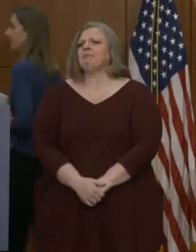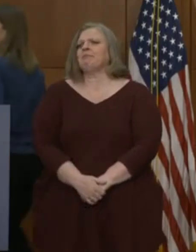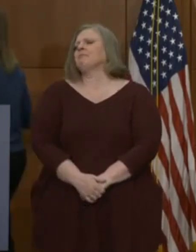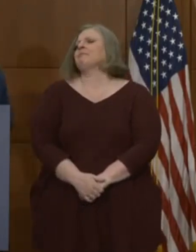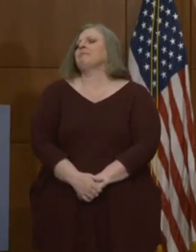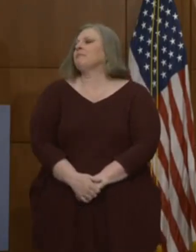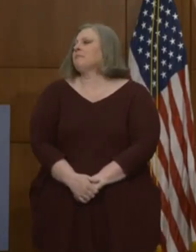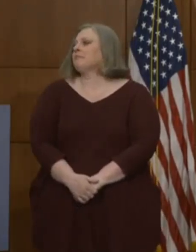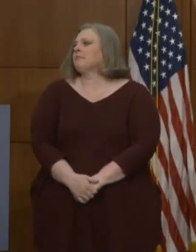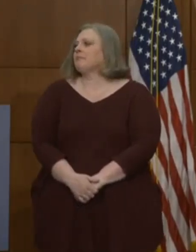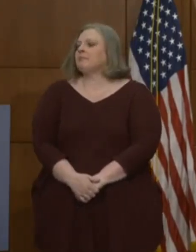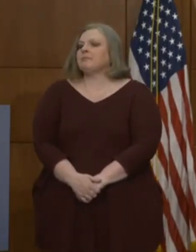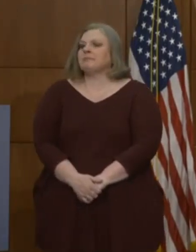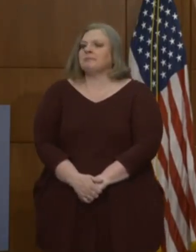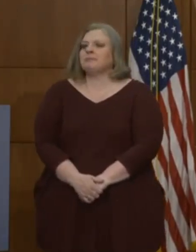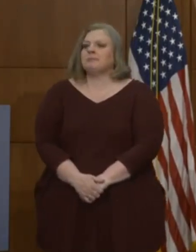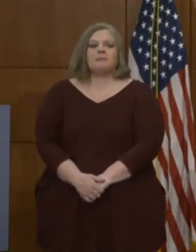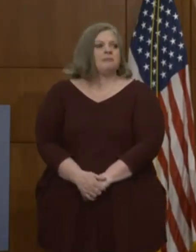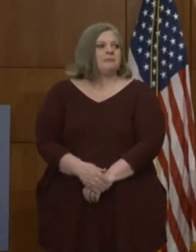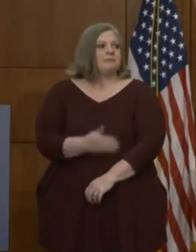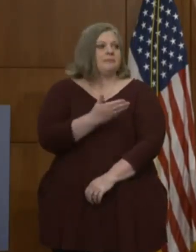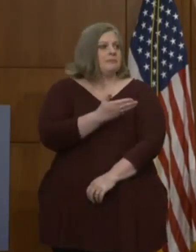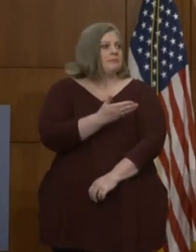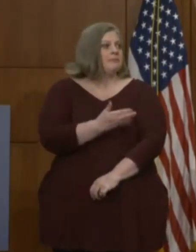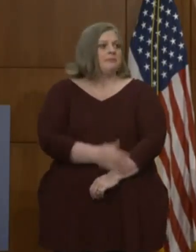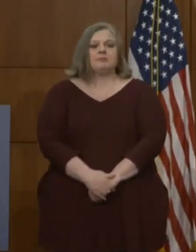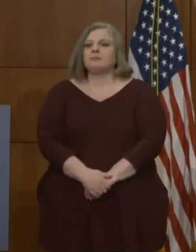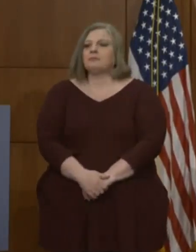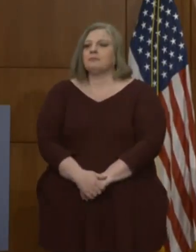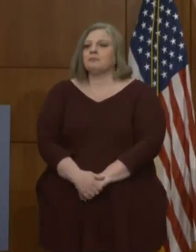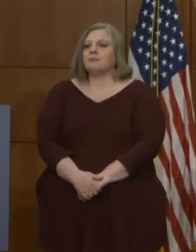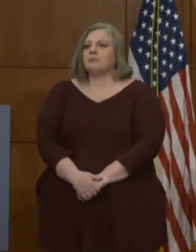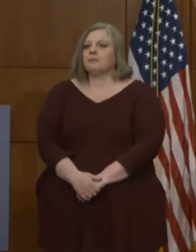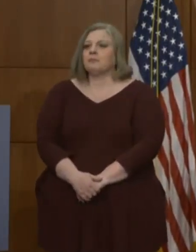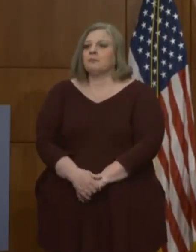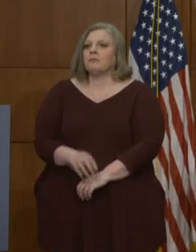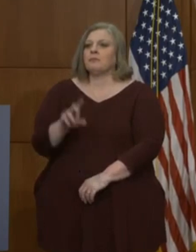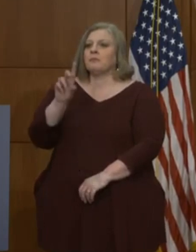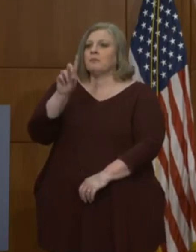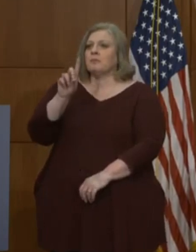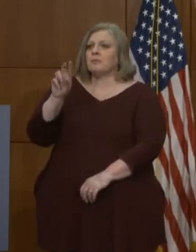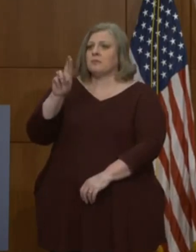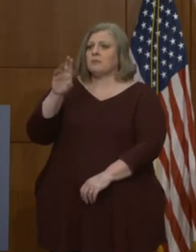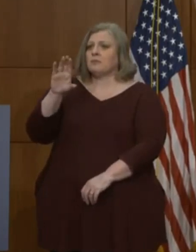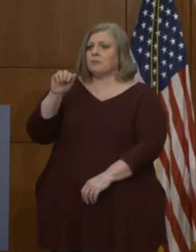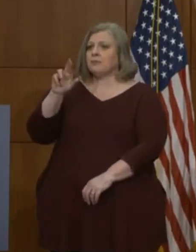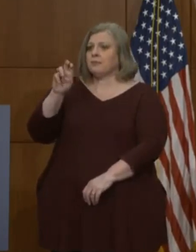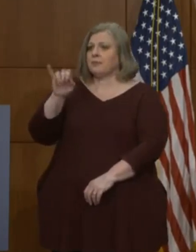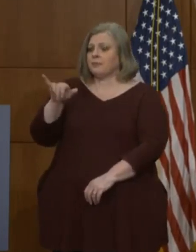TO GET THAT INFORMATION TO YOU AT A LATER TIME. DR GARY. ON